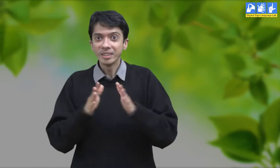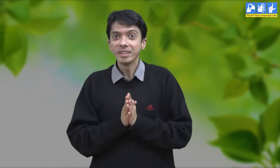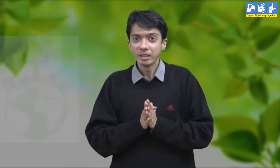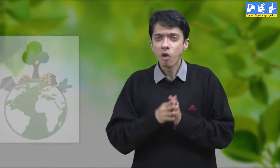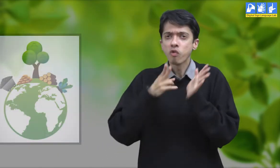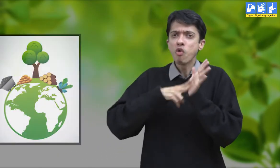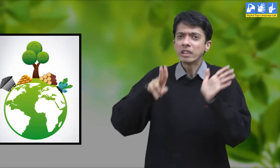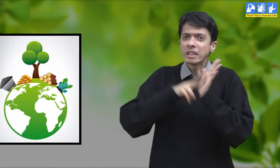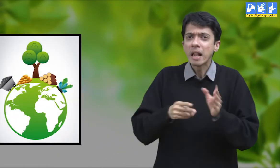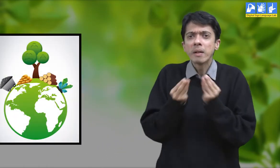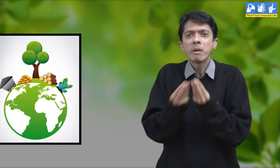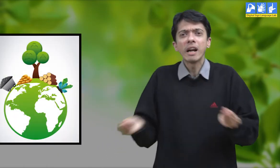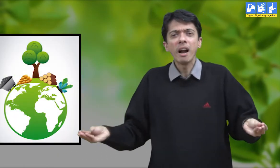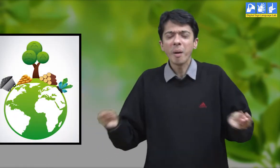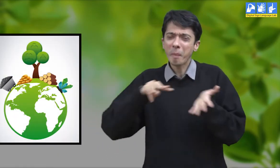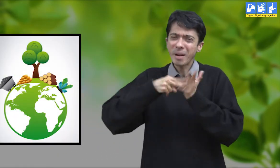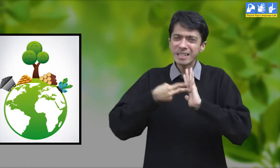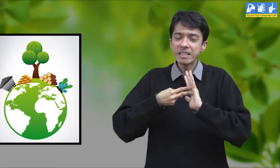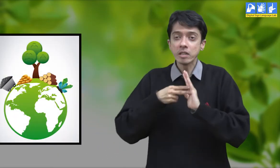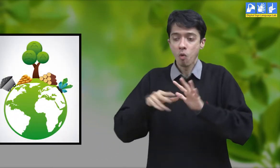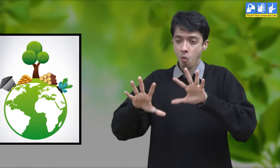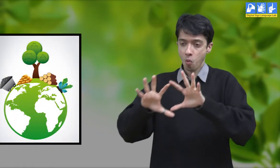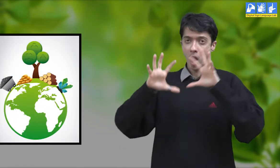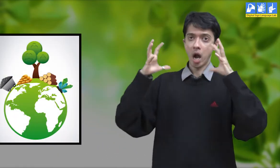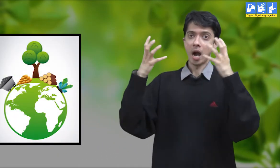Did you see that? What are natural resources?